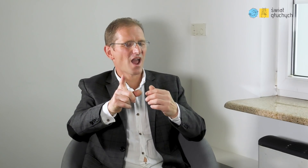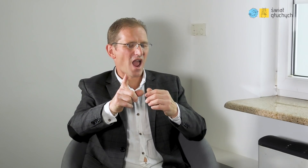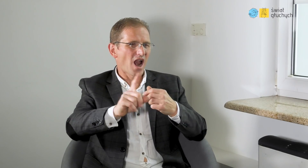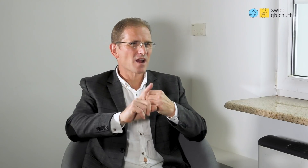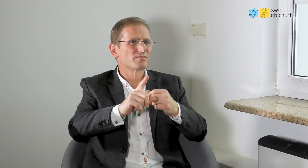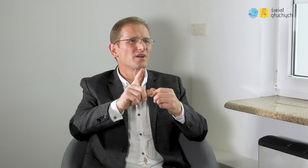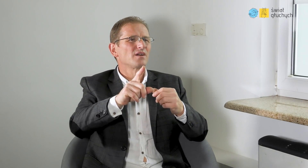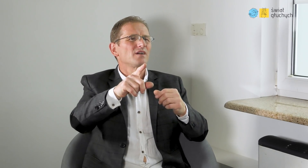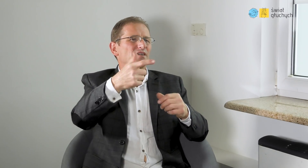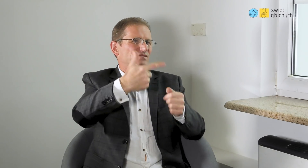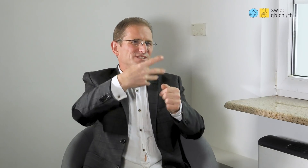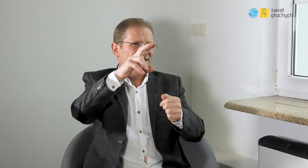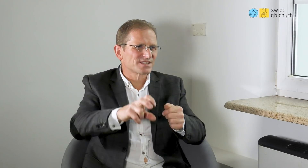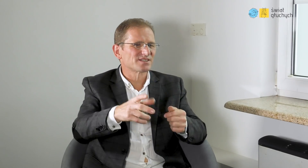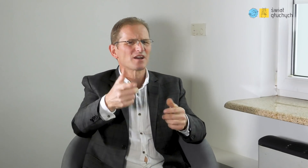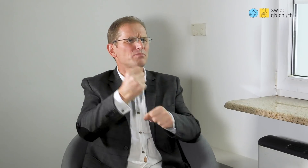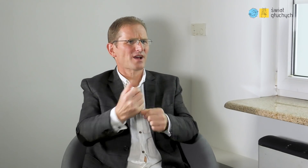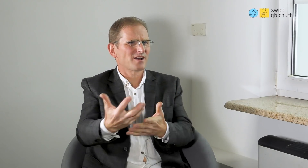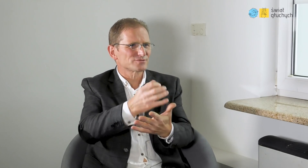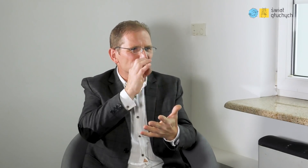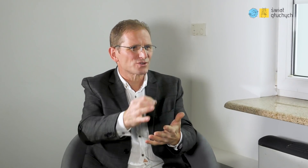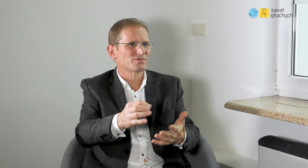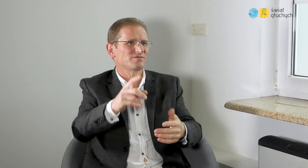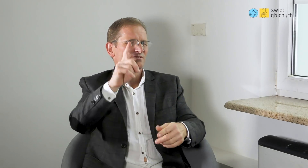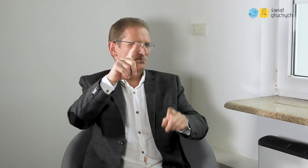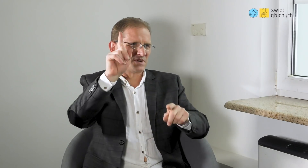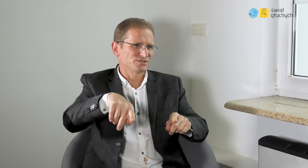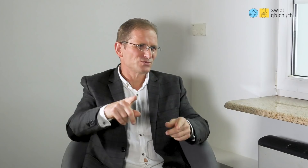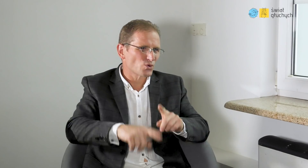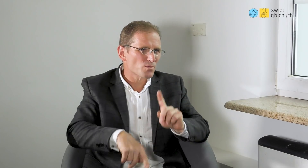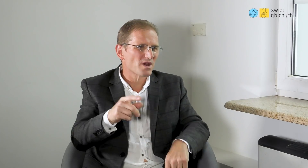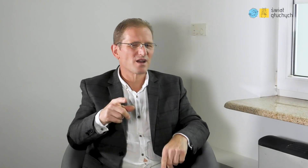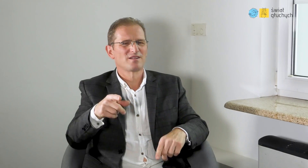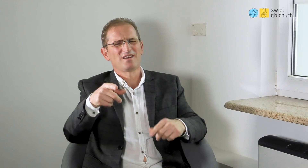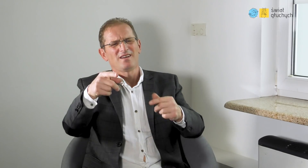The office should operate 24 hours a day, and translators should also get a proper monthly salary for their work.